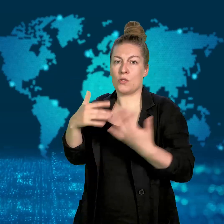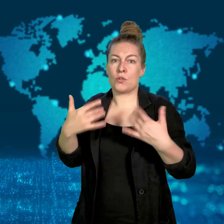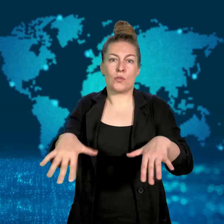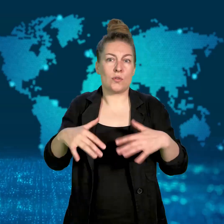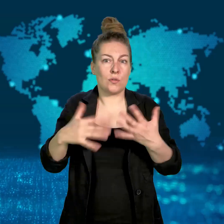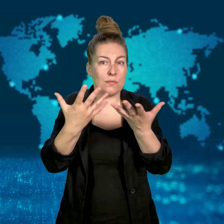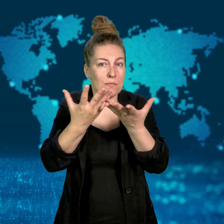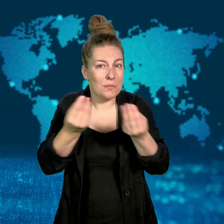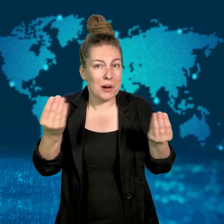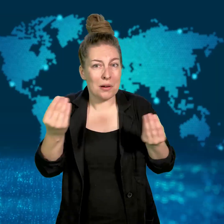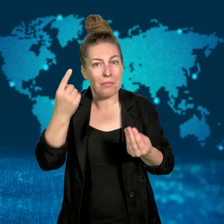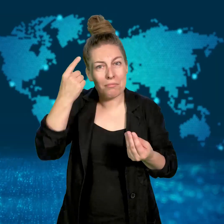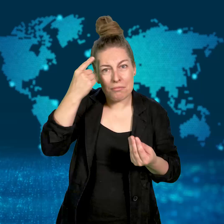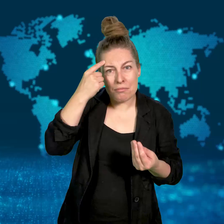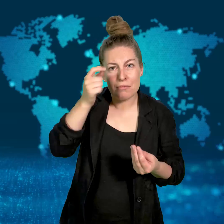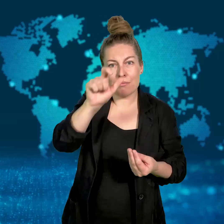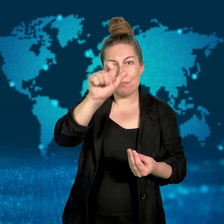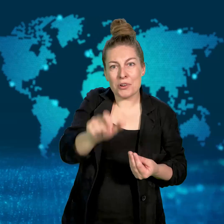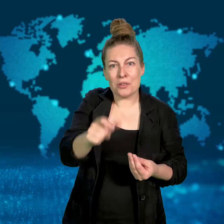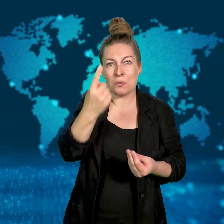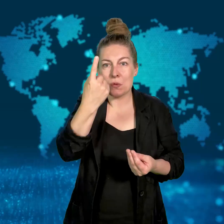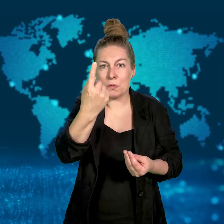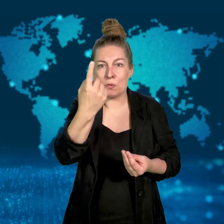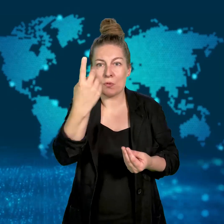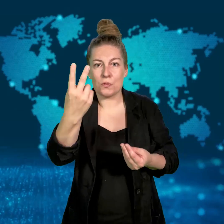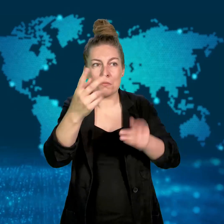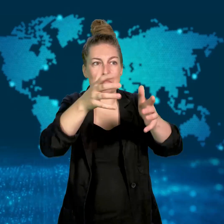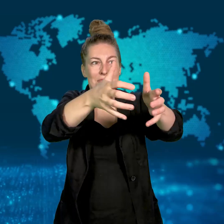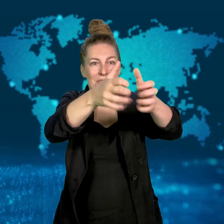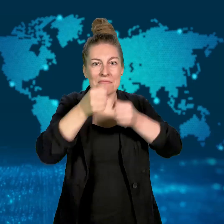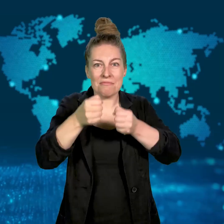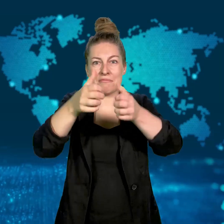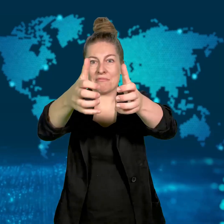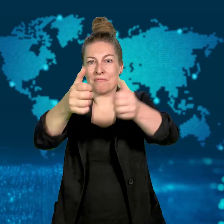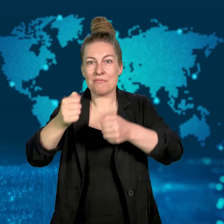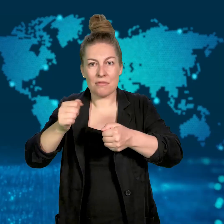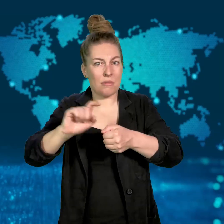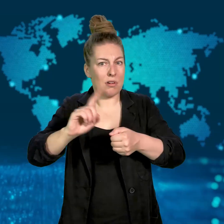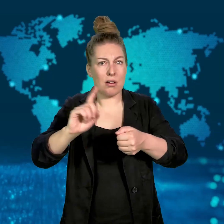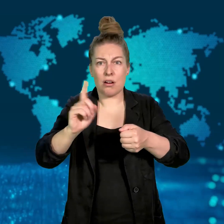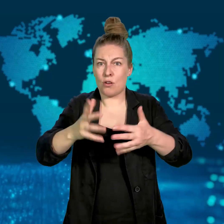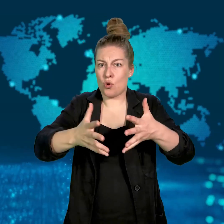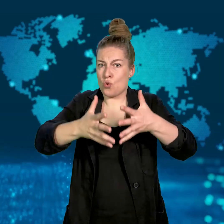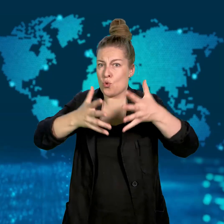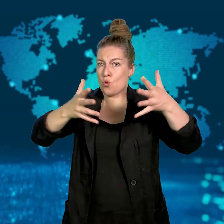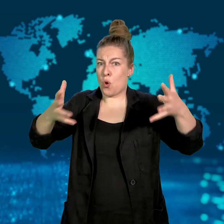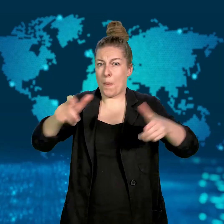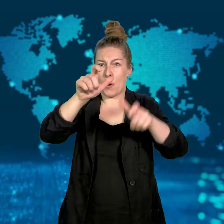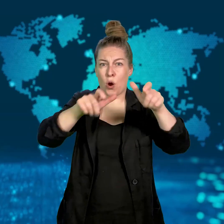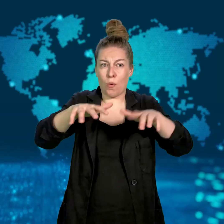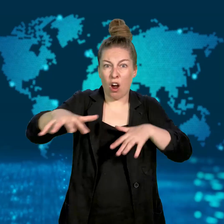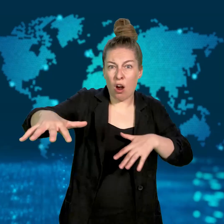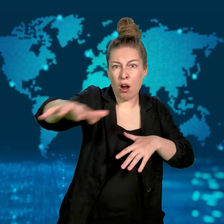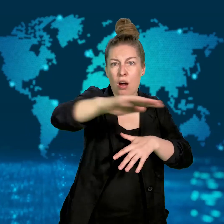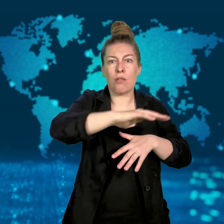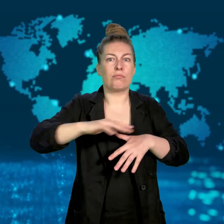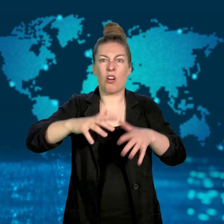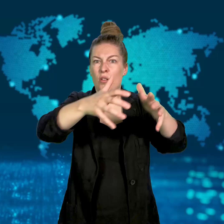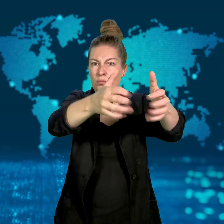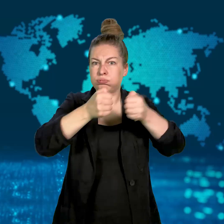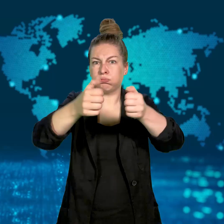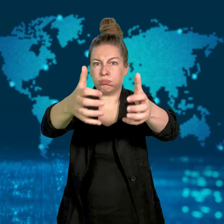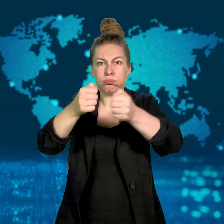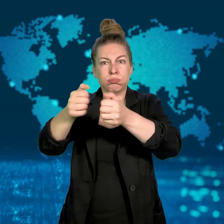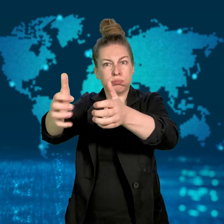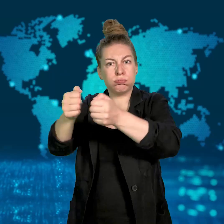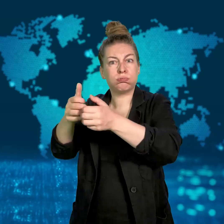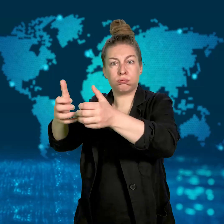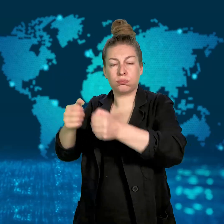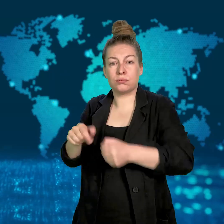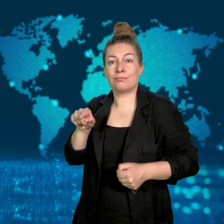It is a hotspot for armed groups to carry out ransom kidnappings.